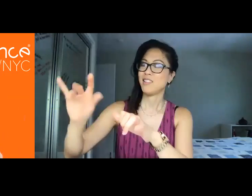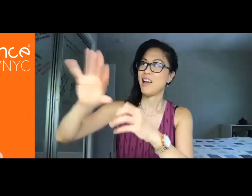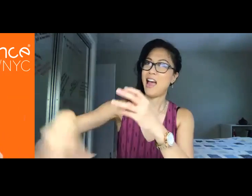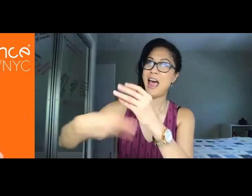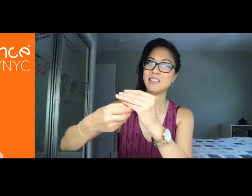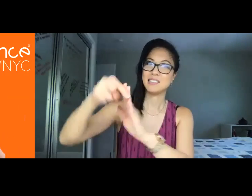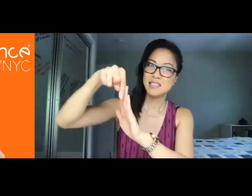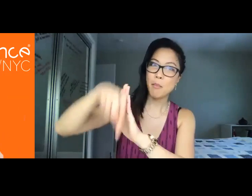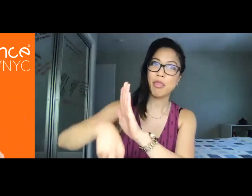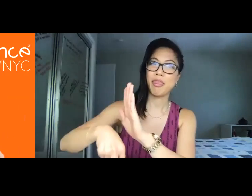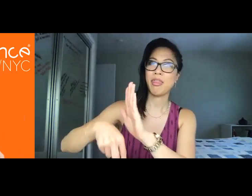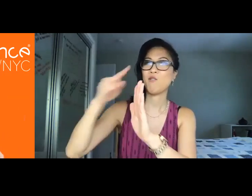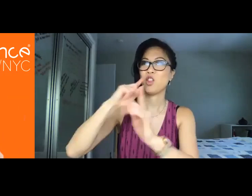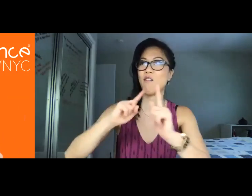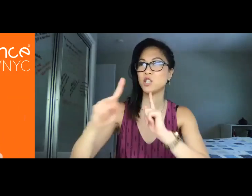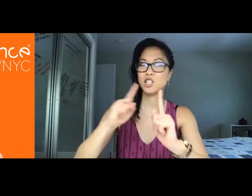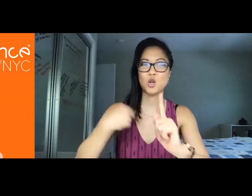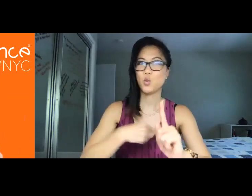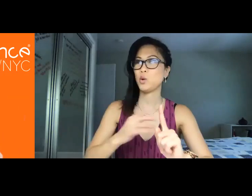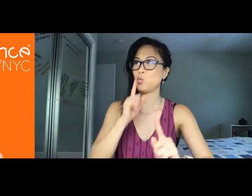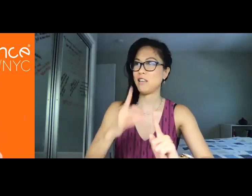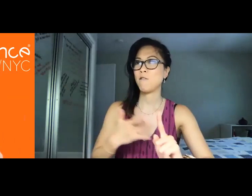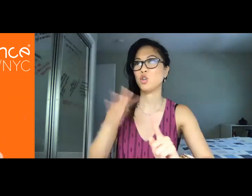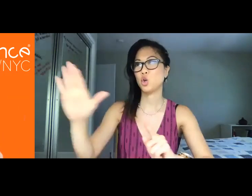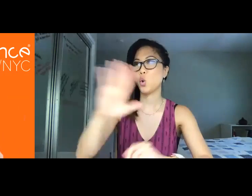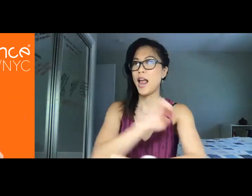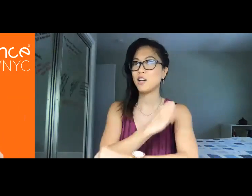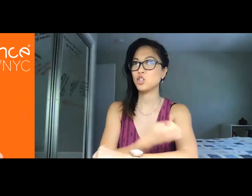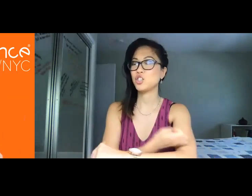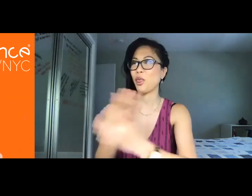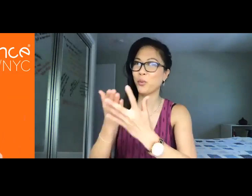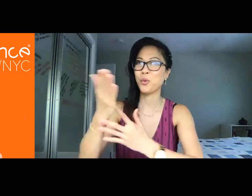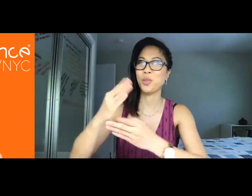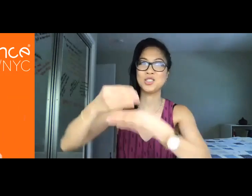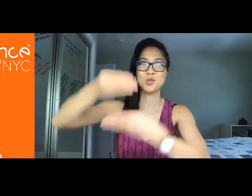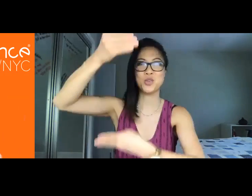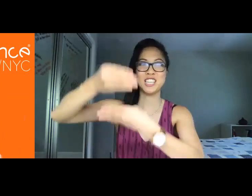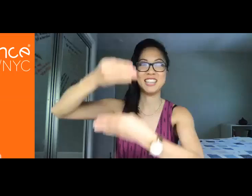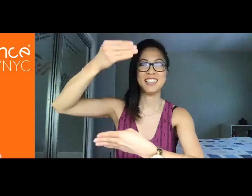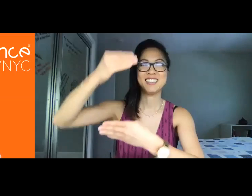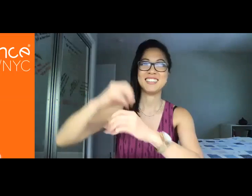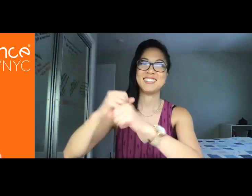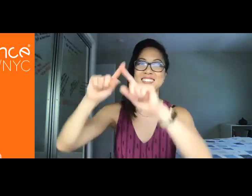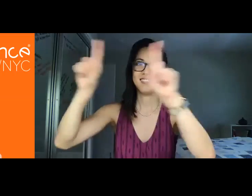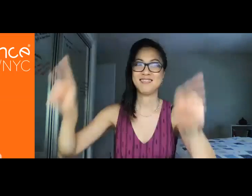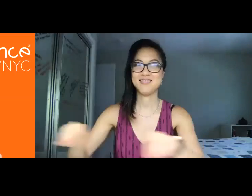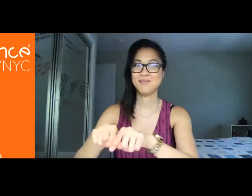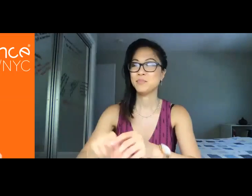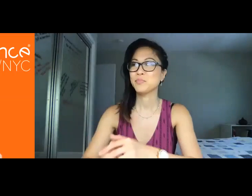Before I leave, I have a few comments to close us out as a reminder our series continues next week.